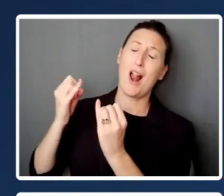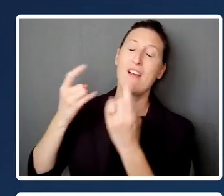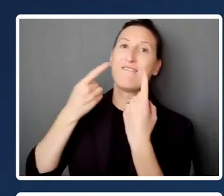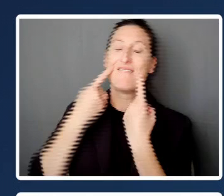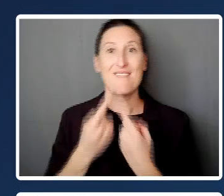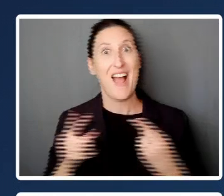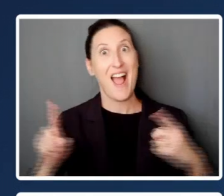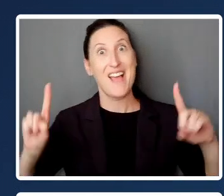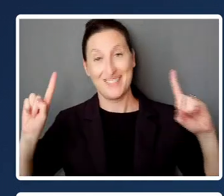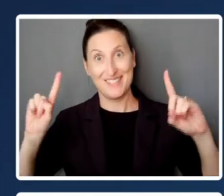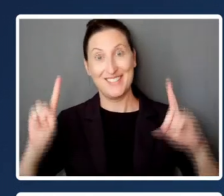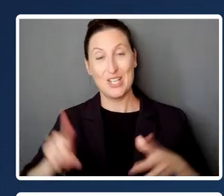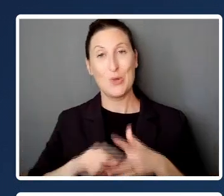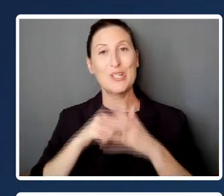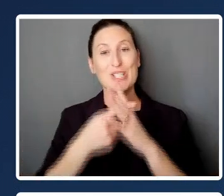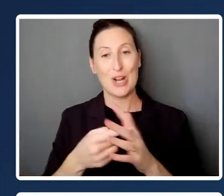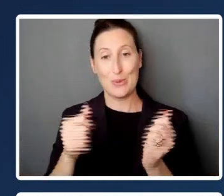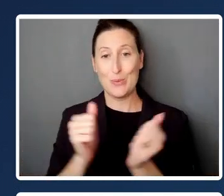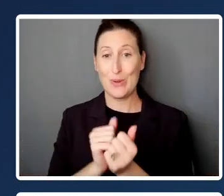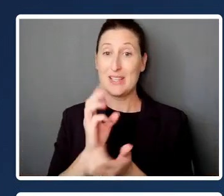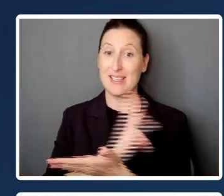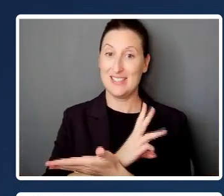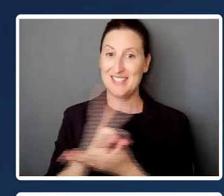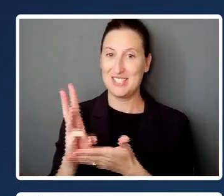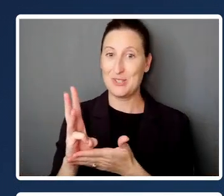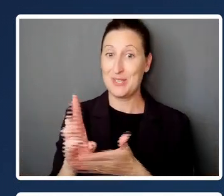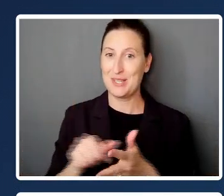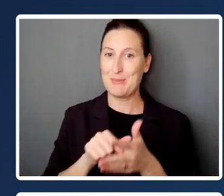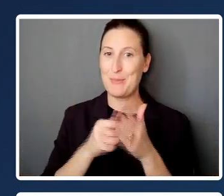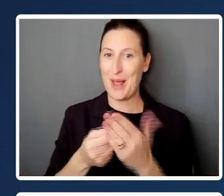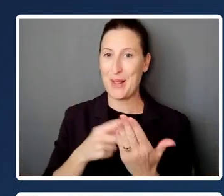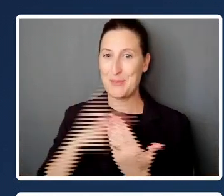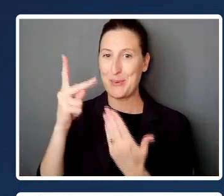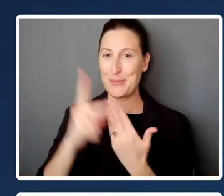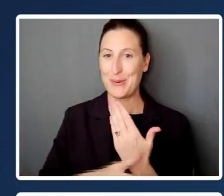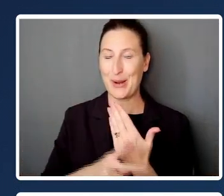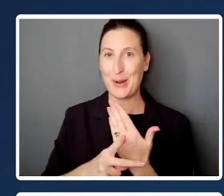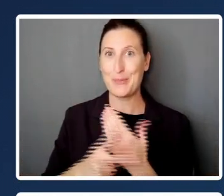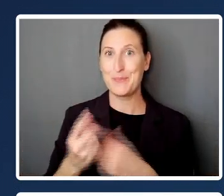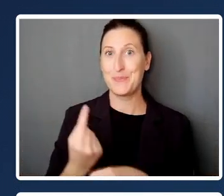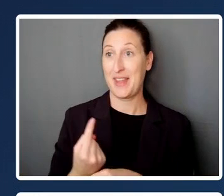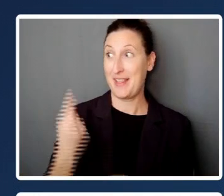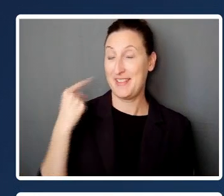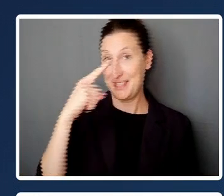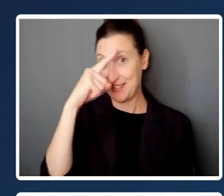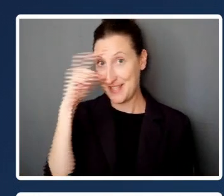with a six-week pilot program last summer that was really all about exploring museum careers.